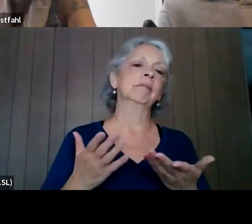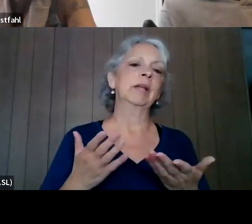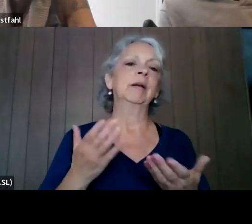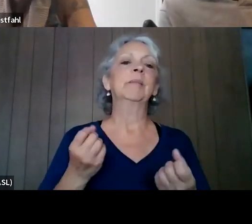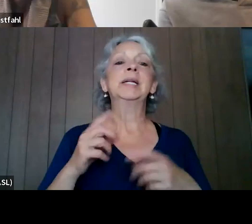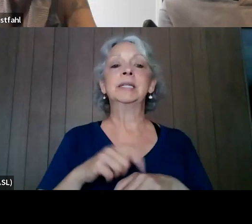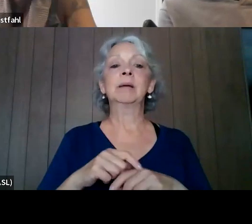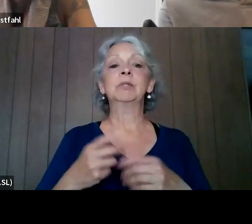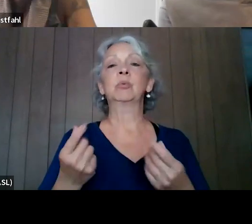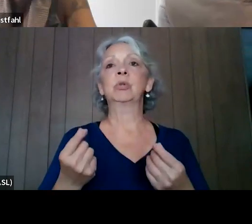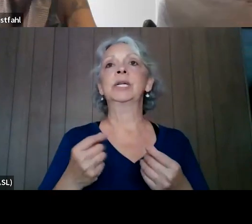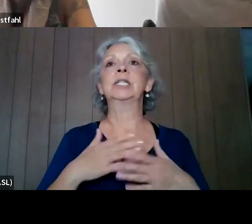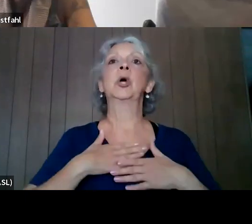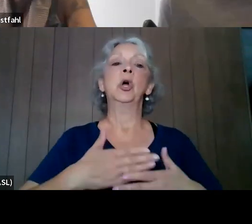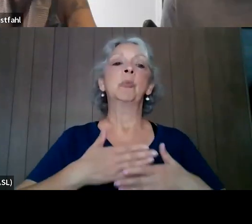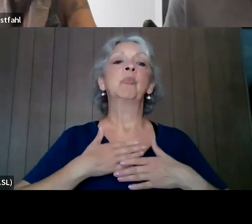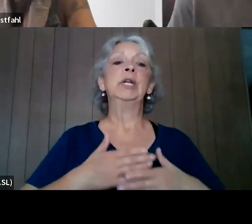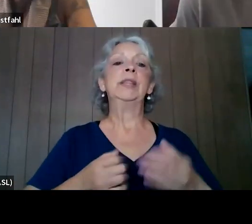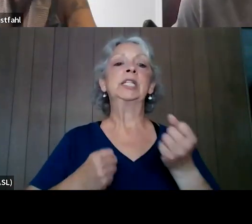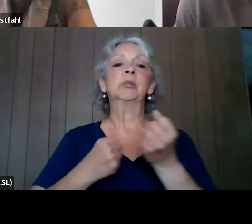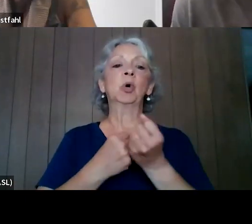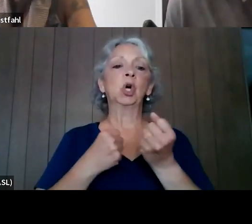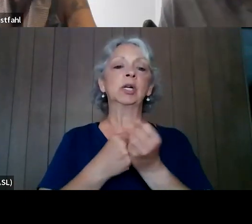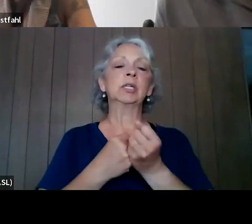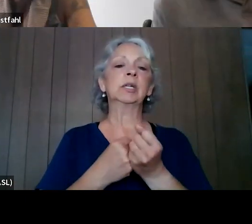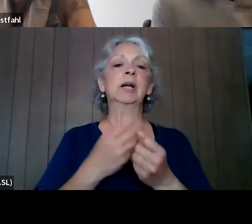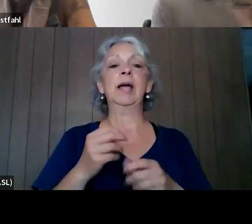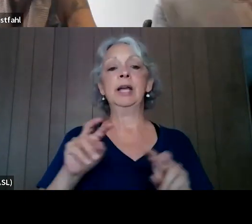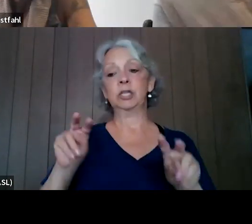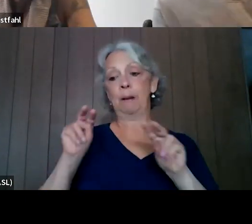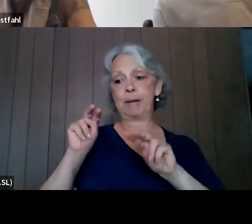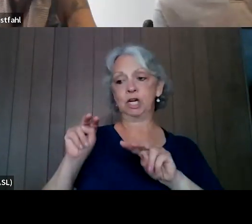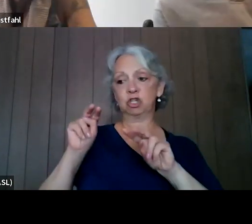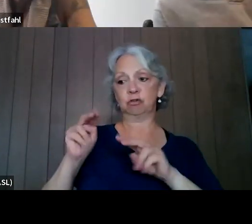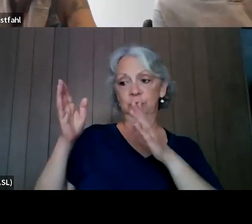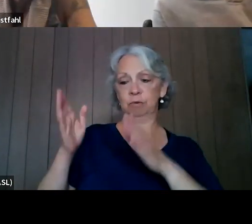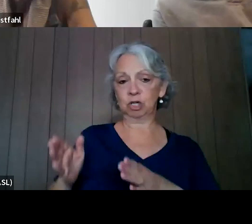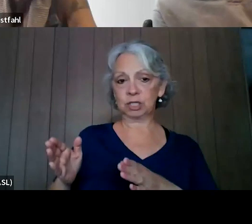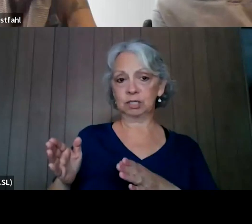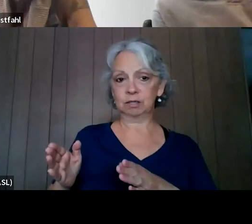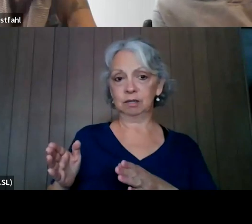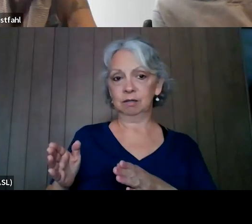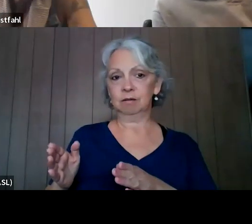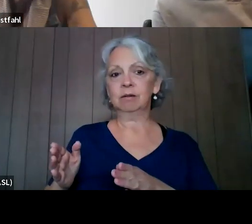is the breathing support and monitoring, but those are a couple of great tools.